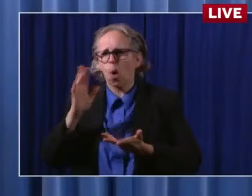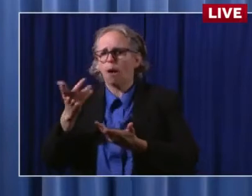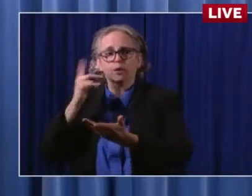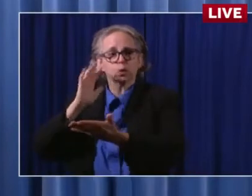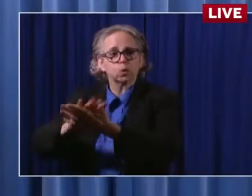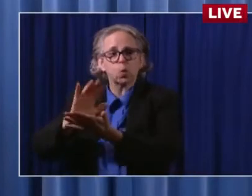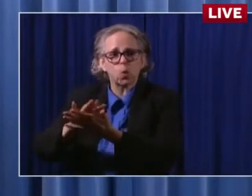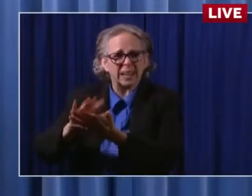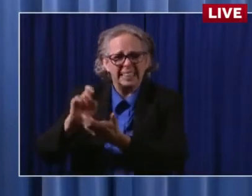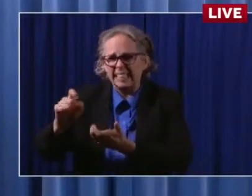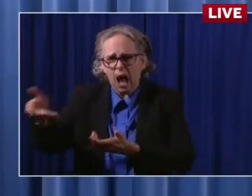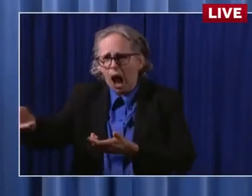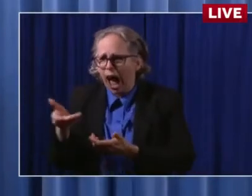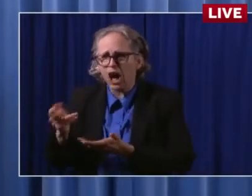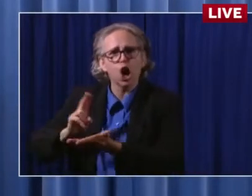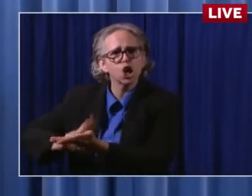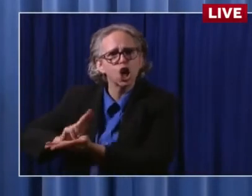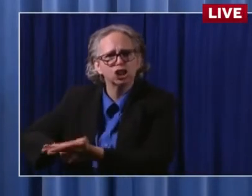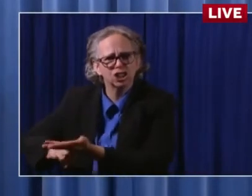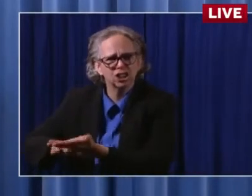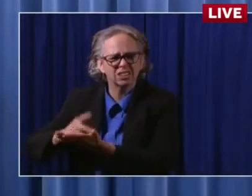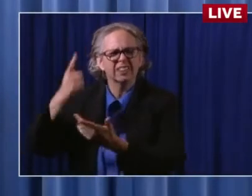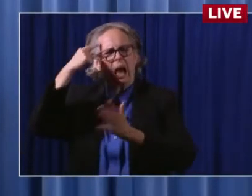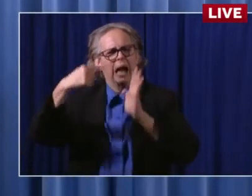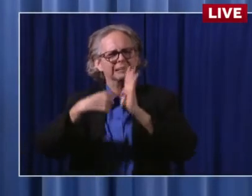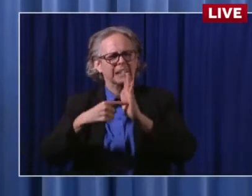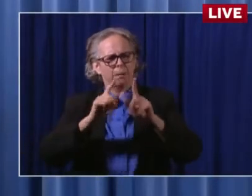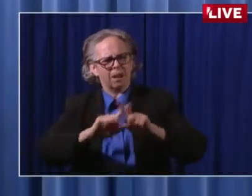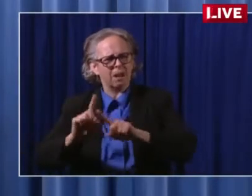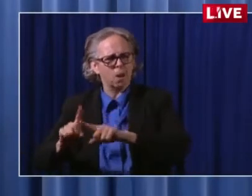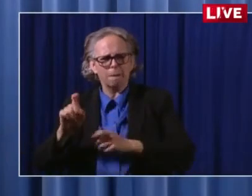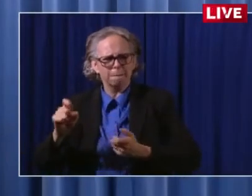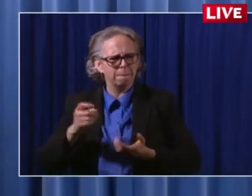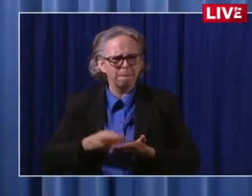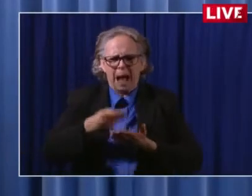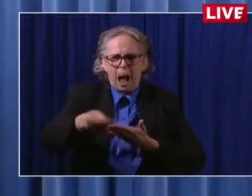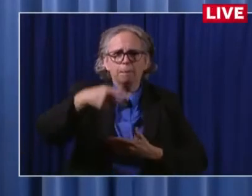A LOCAL SCHOOL DISTRICT MAY NEED A NURSE TO HELP WITH SYMPTOMS ASSESSMENT.